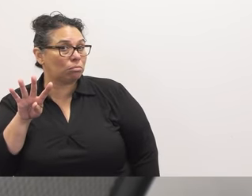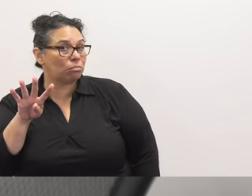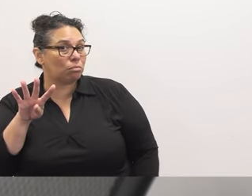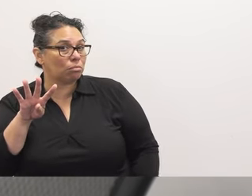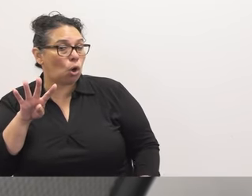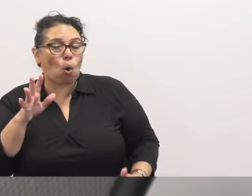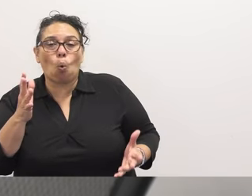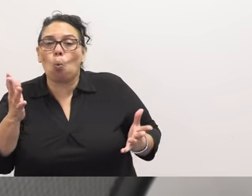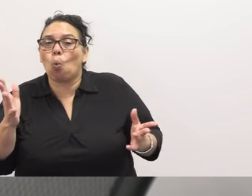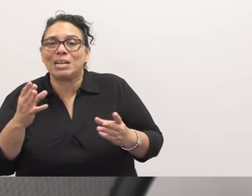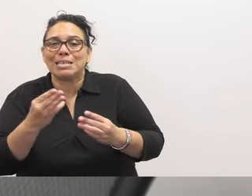what is the mathematical question?